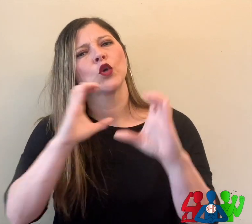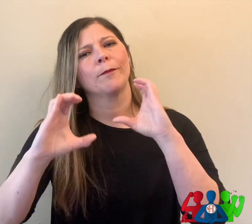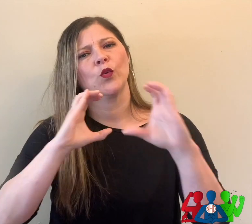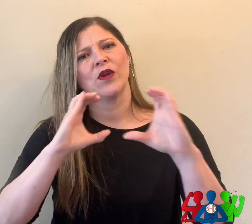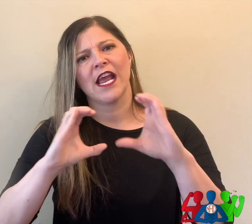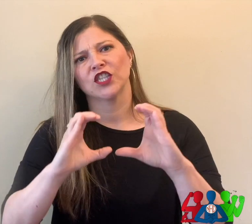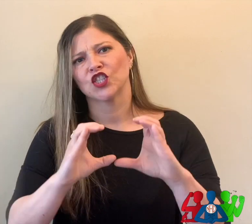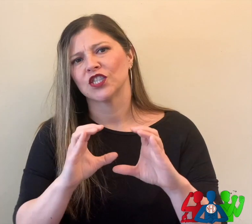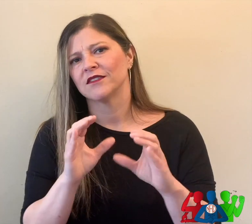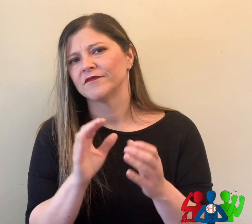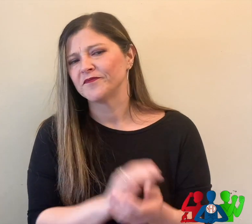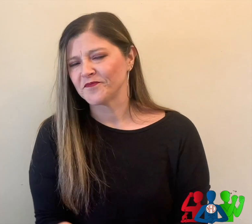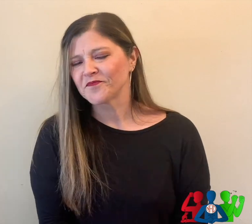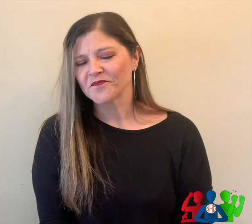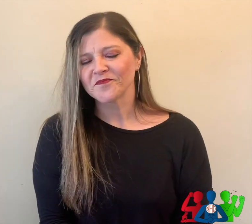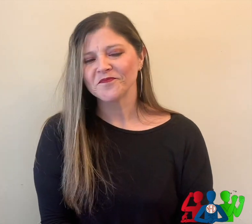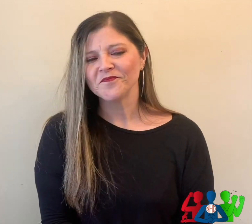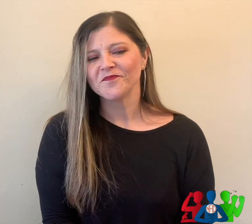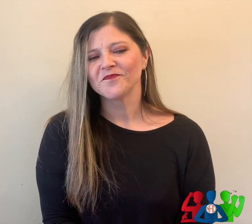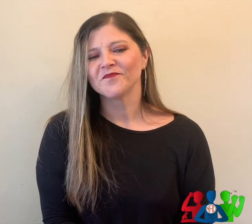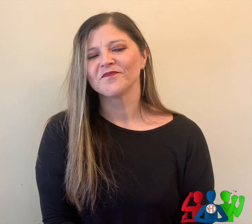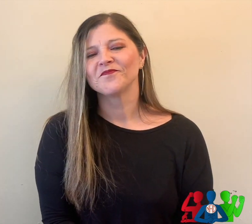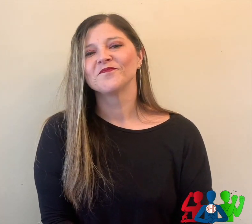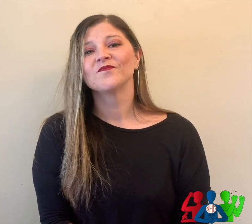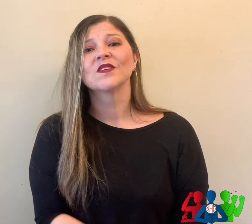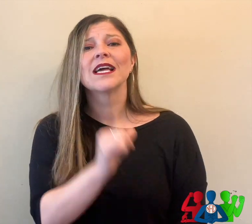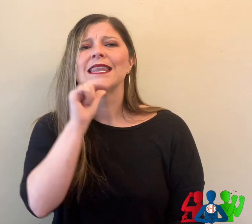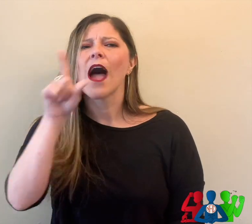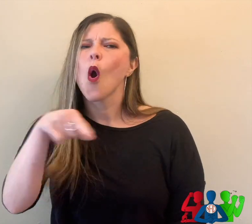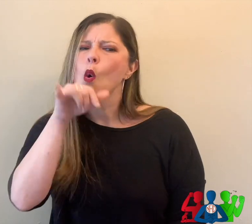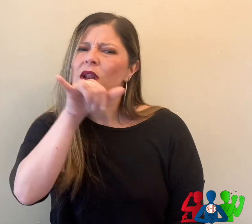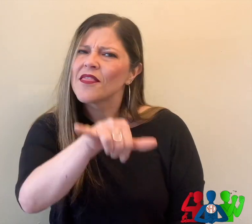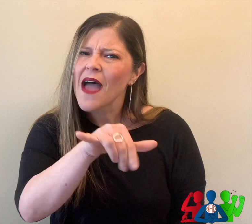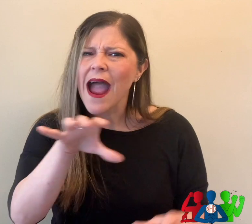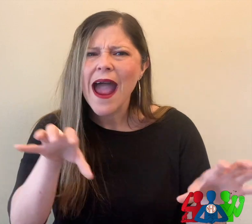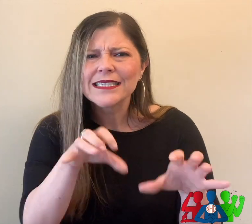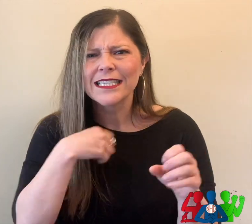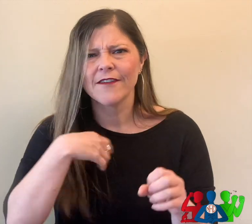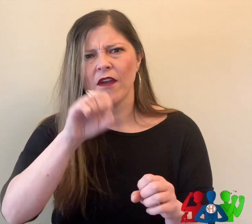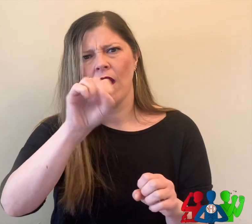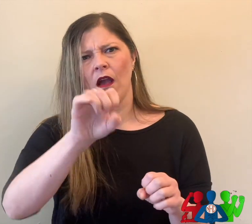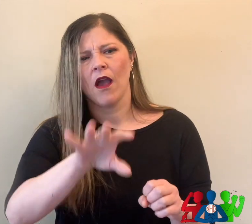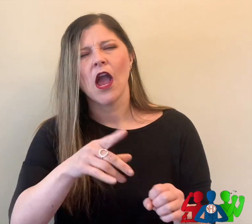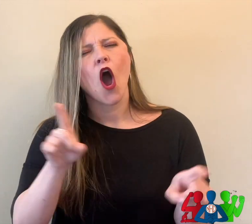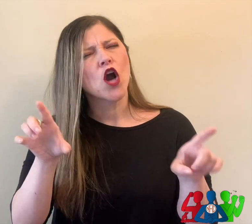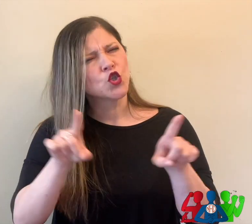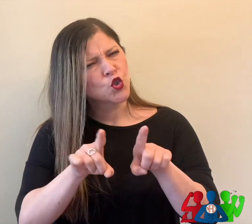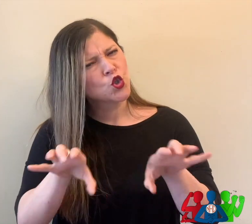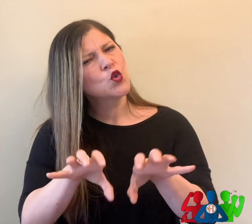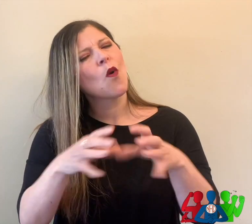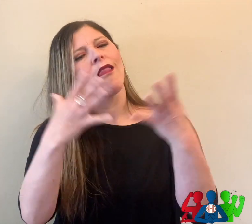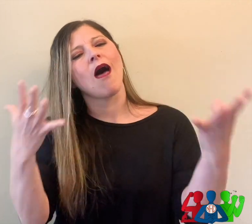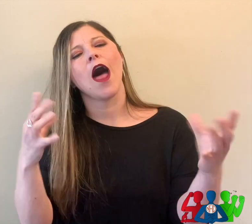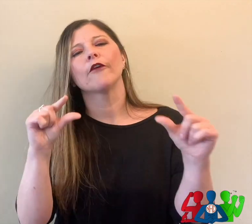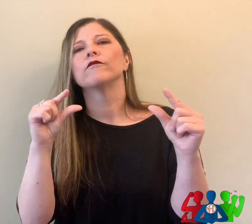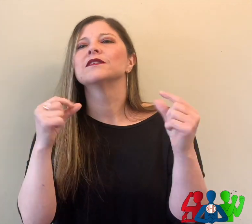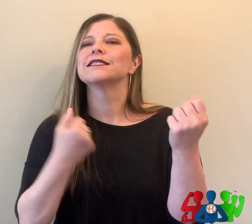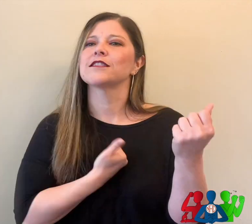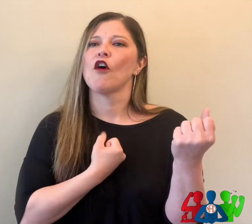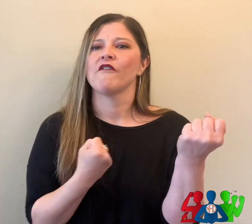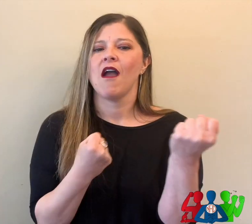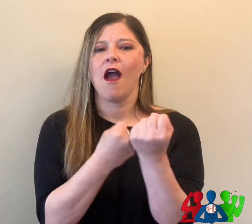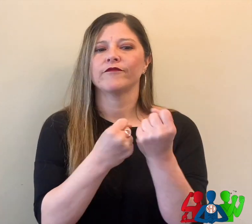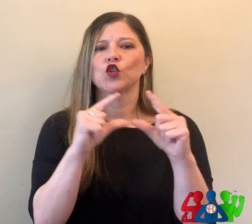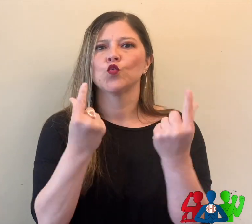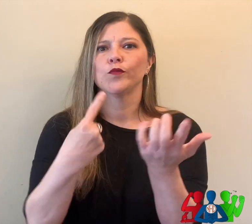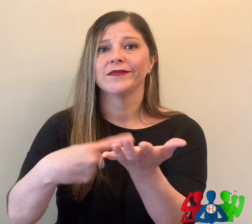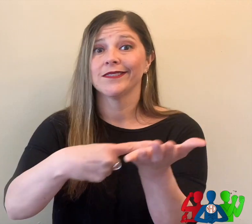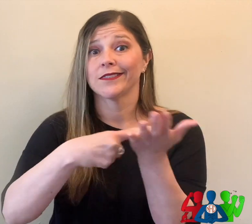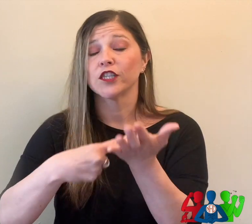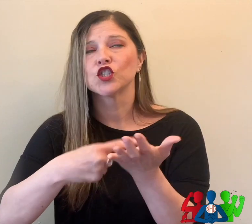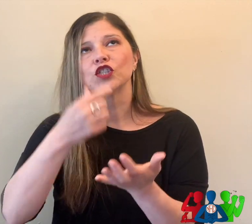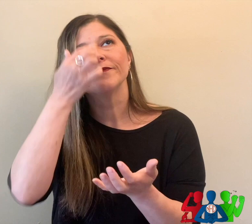deaf and hearing people have in the world and to discuss ways to improve communication. I do a